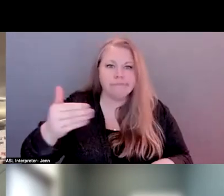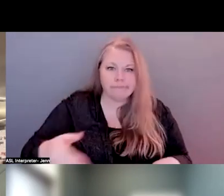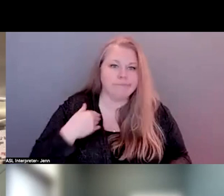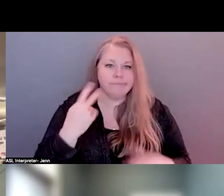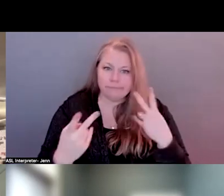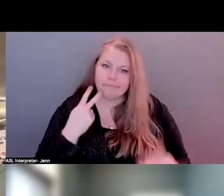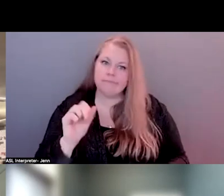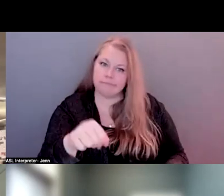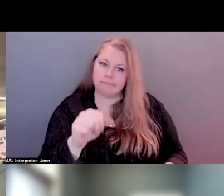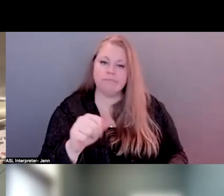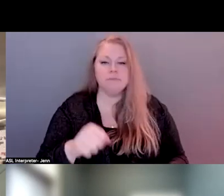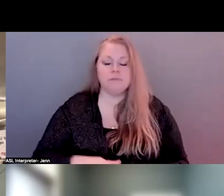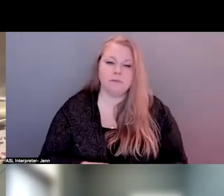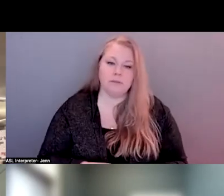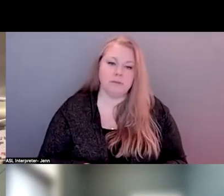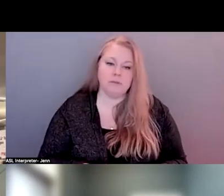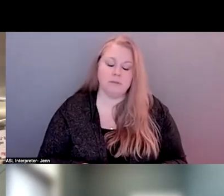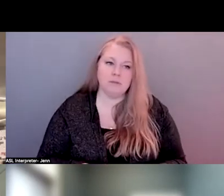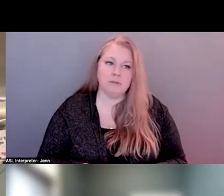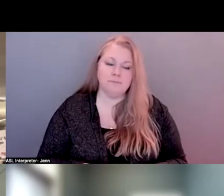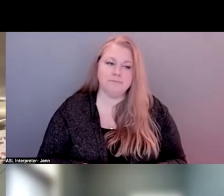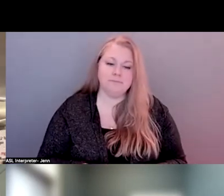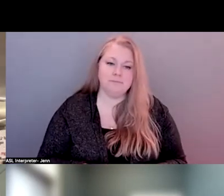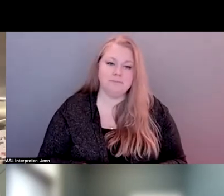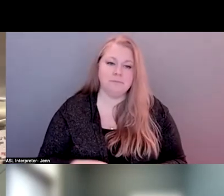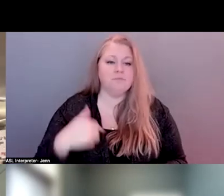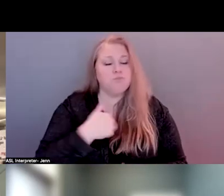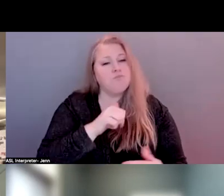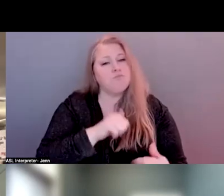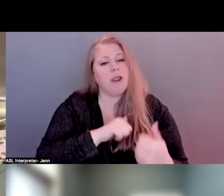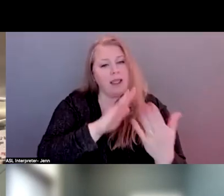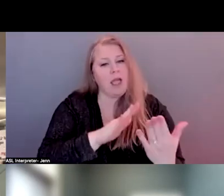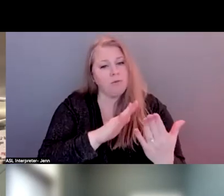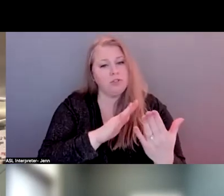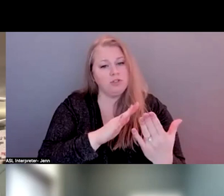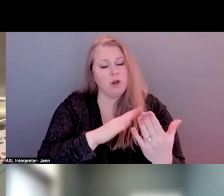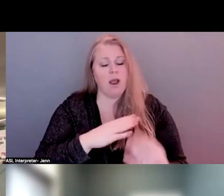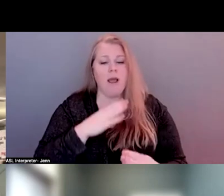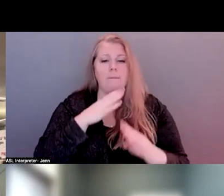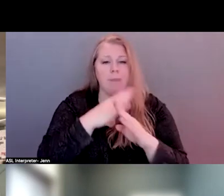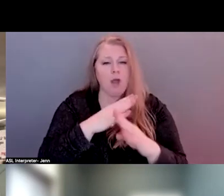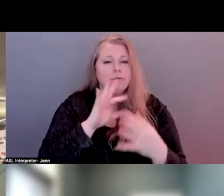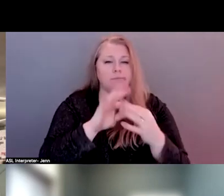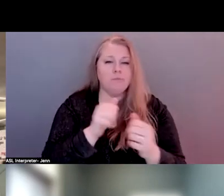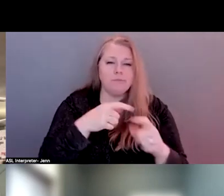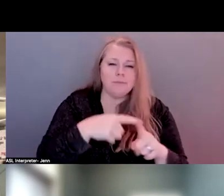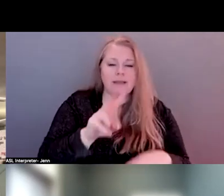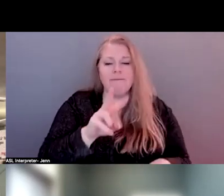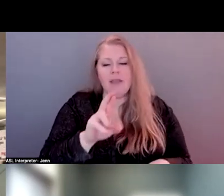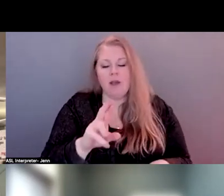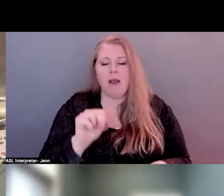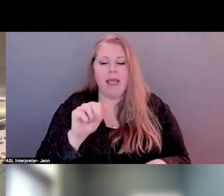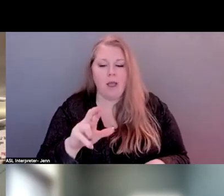But I think we encounter the kind of barriers in the fields of all the VR/AR/XR immersive